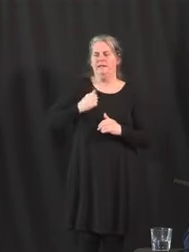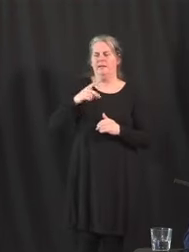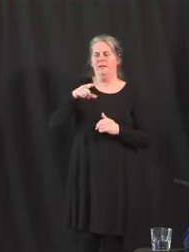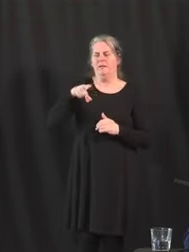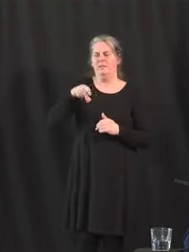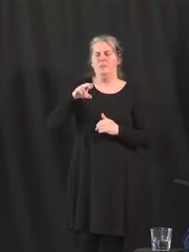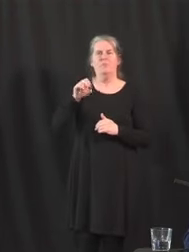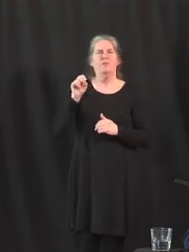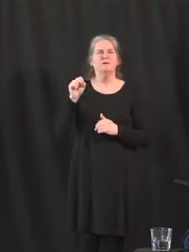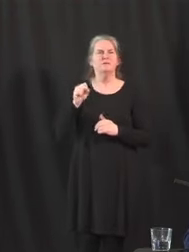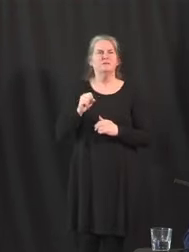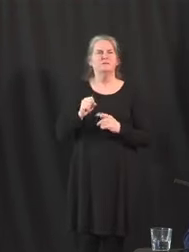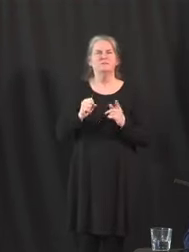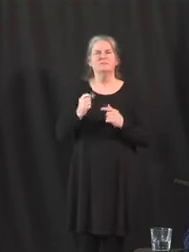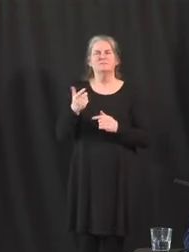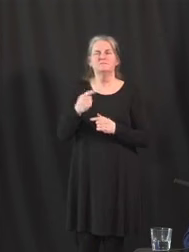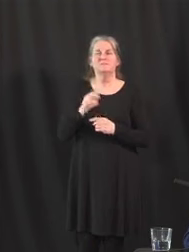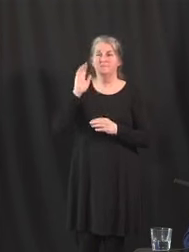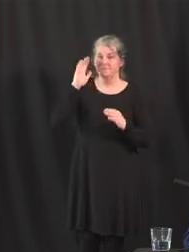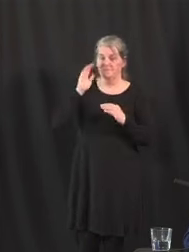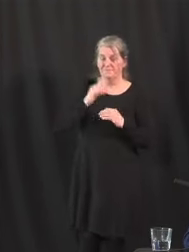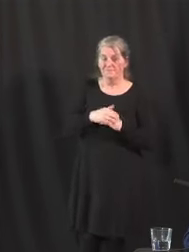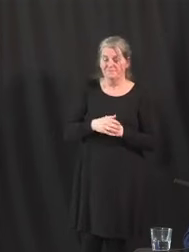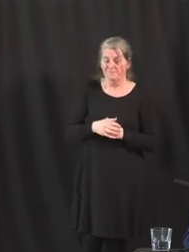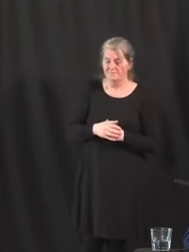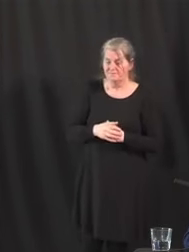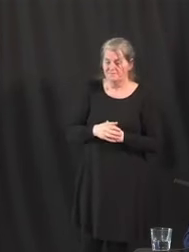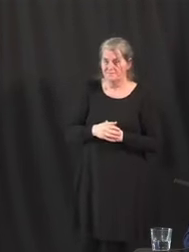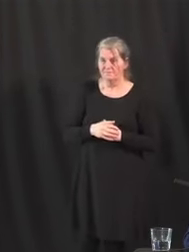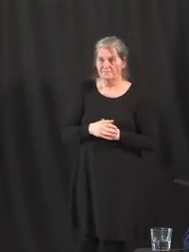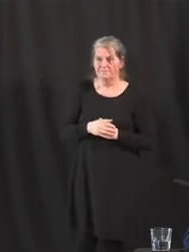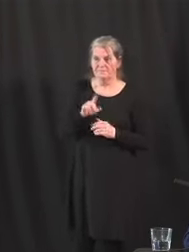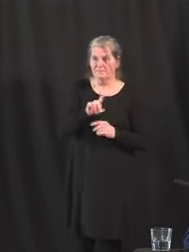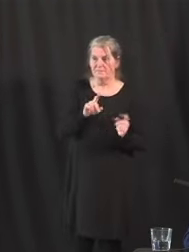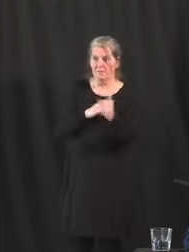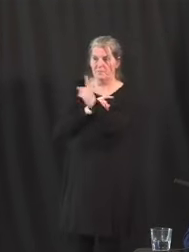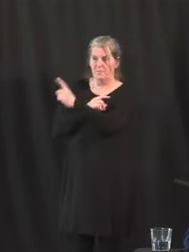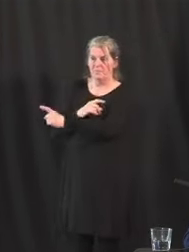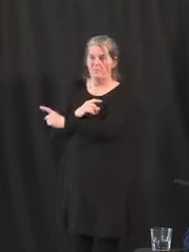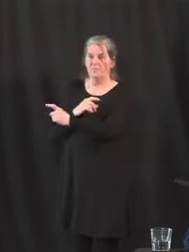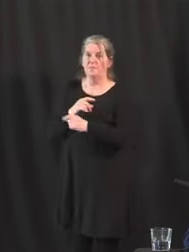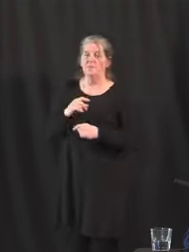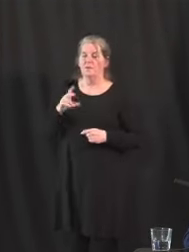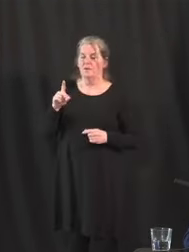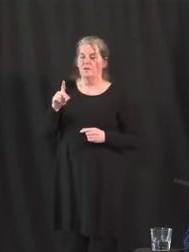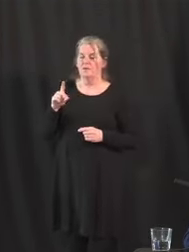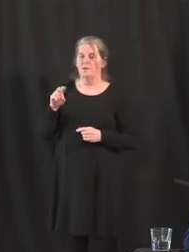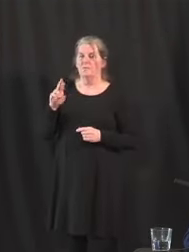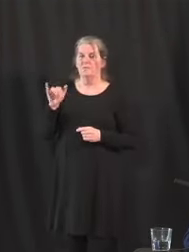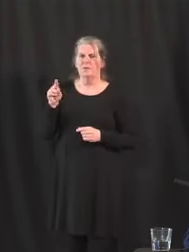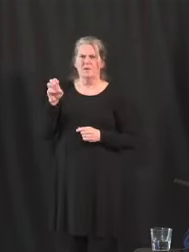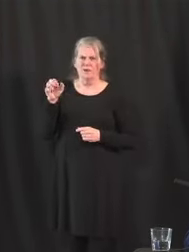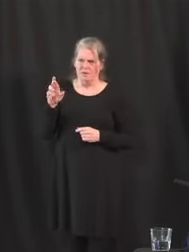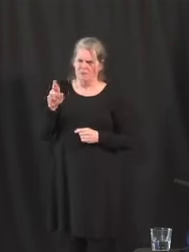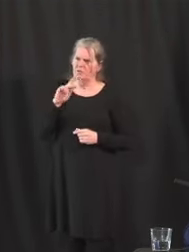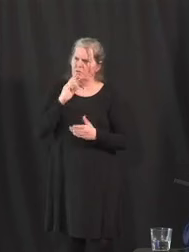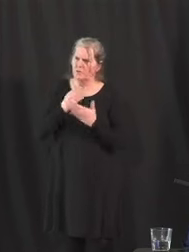HI THERE. MY QUESTION'S FOR THE PREMIER. YOU SOUND PLEASED WITH THE FUNDING THAT WAS ANNOUNCED TODAY.